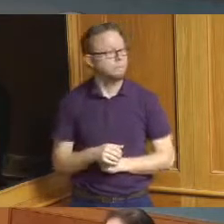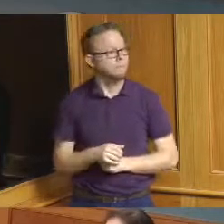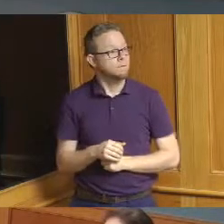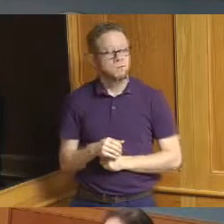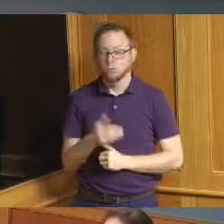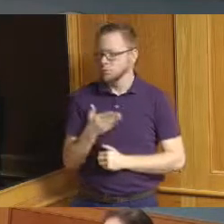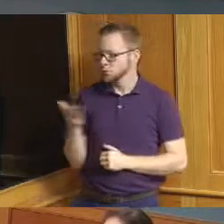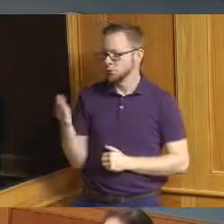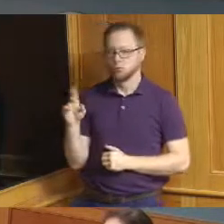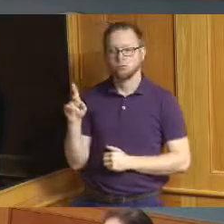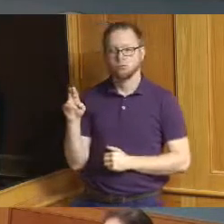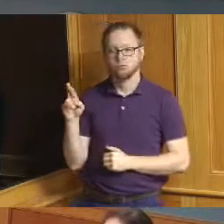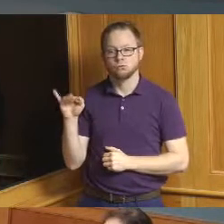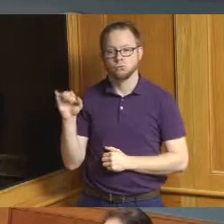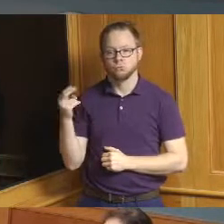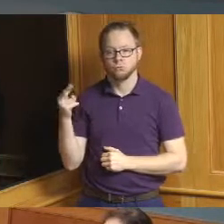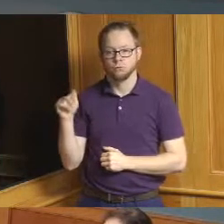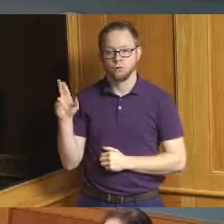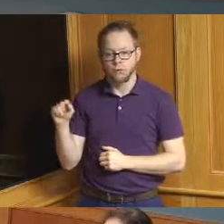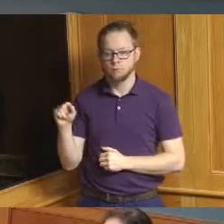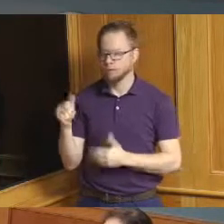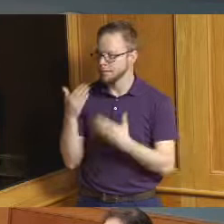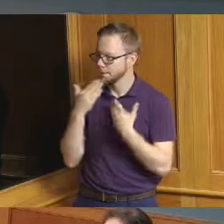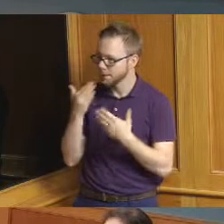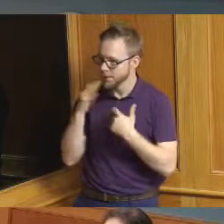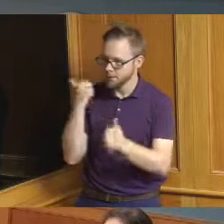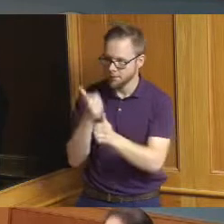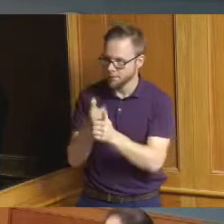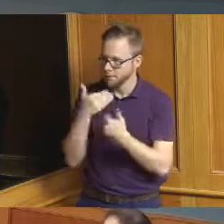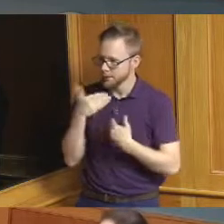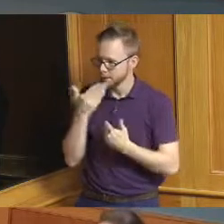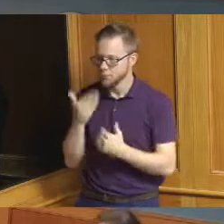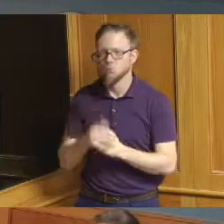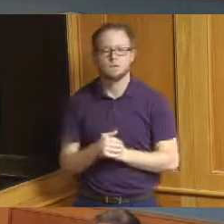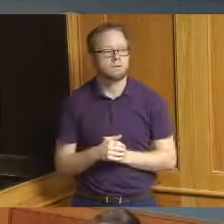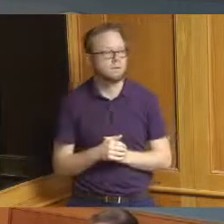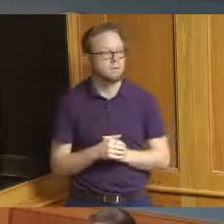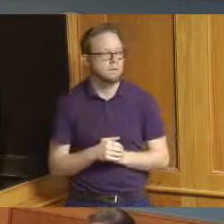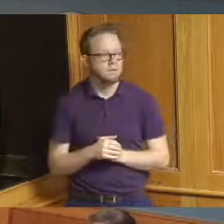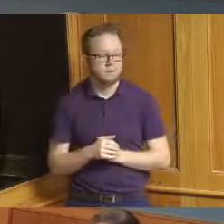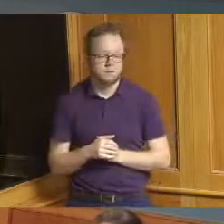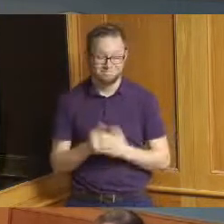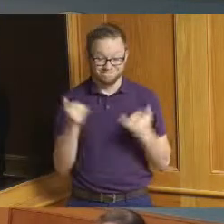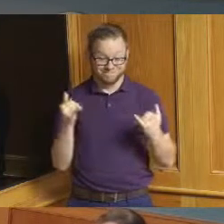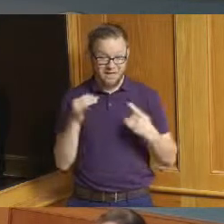thank you thank you Commissioner Kesterman for the update especially going into the holiday season